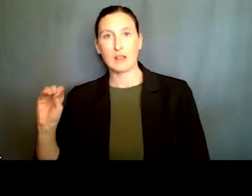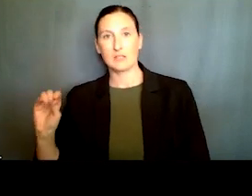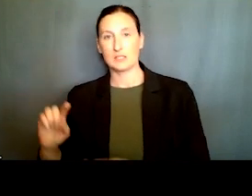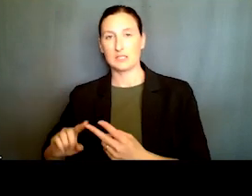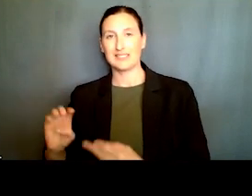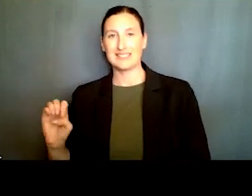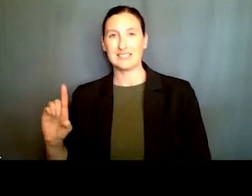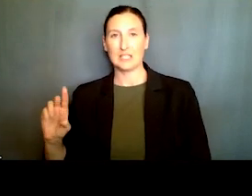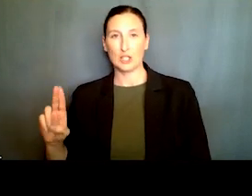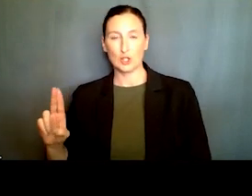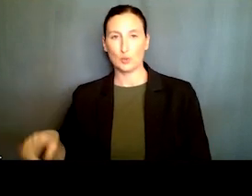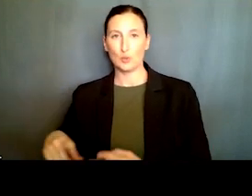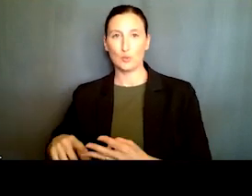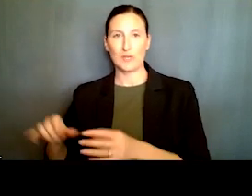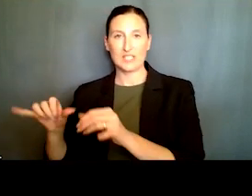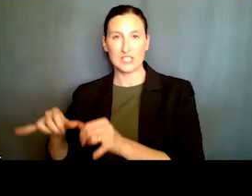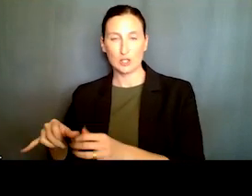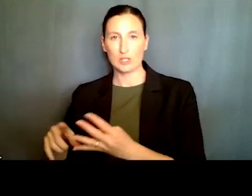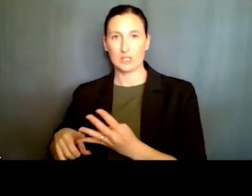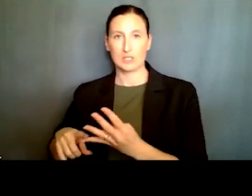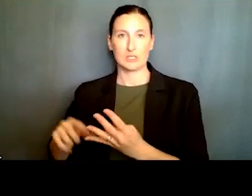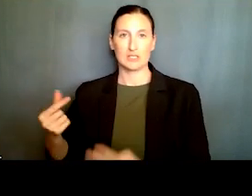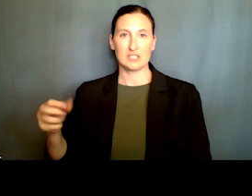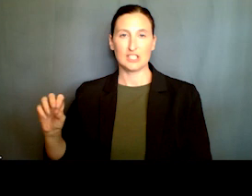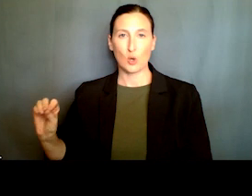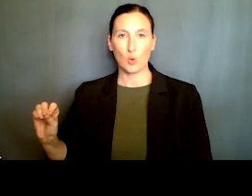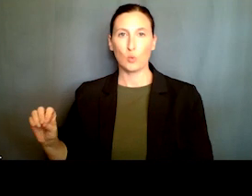EDU directorate, engineering, geosciences,